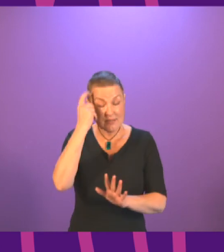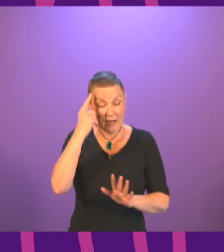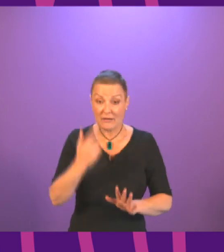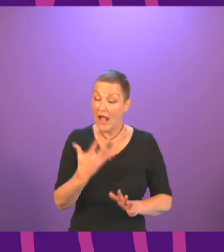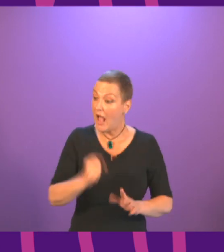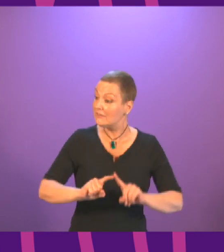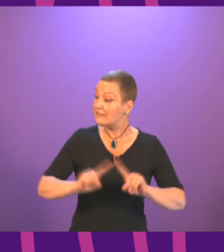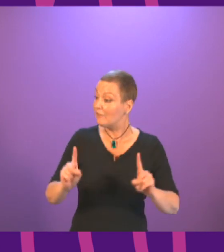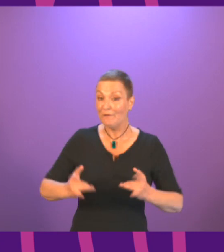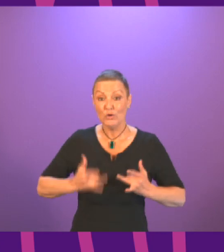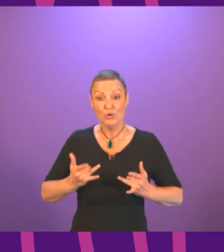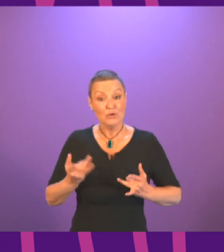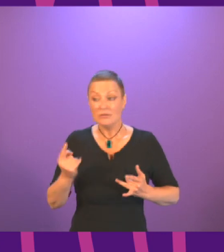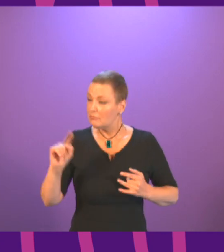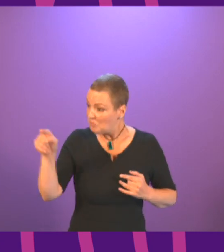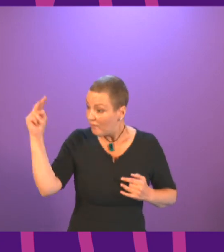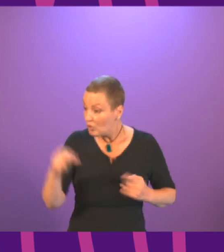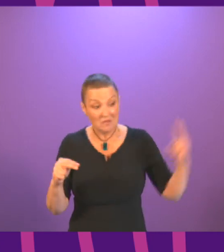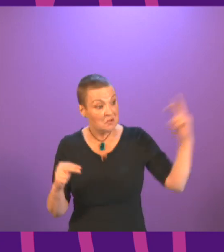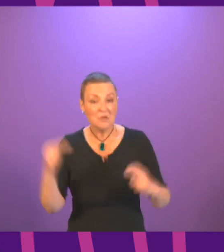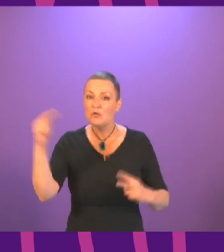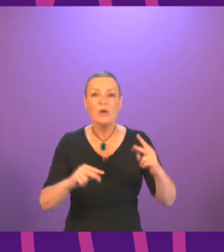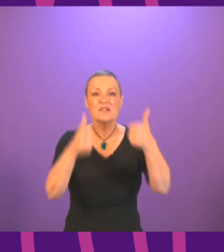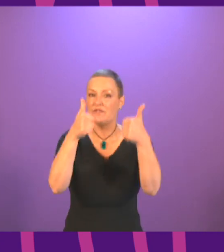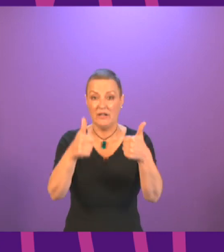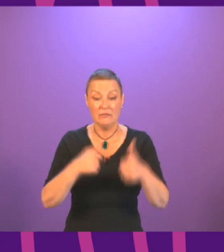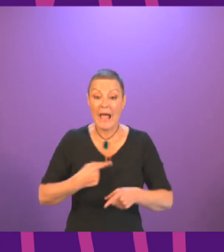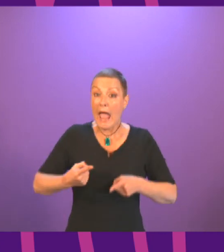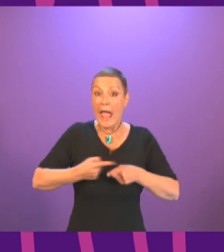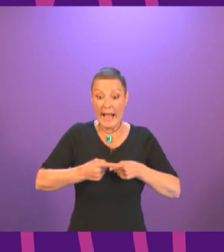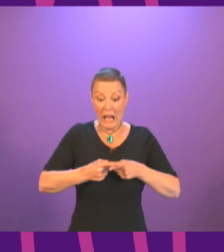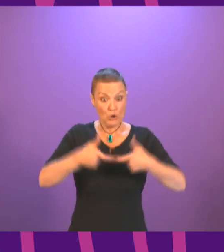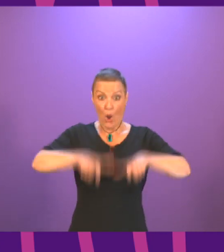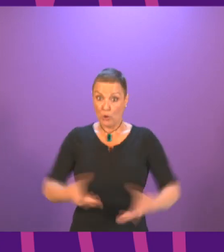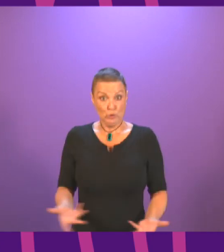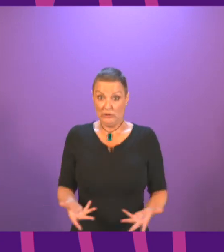that it is really good to air these views. England is in lockdown today, and I cannot